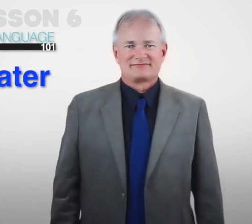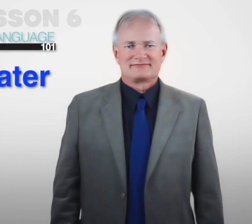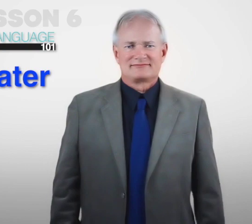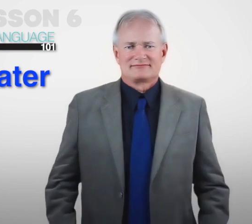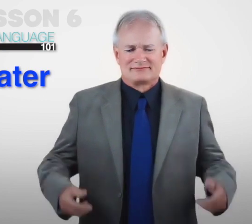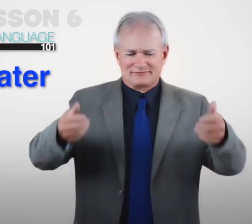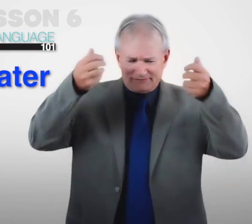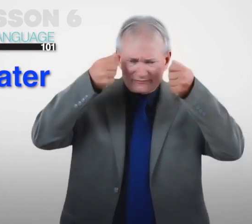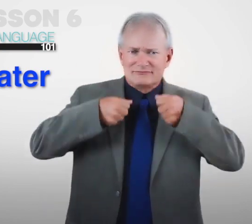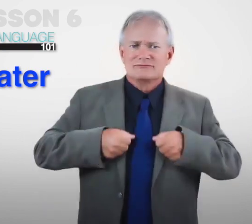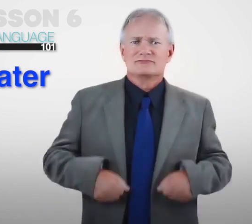Sweater.